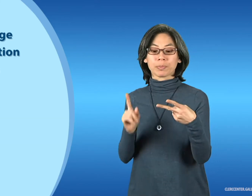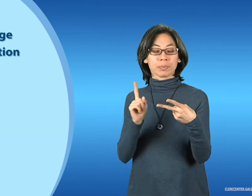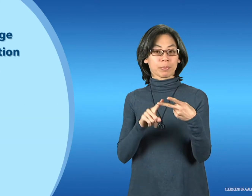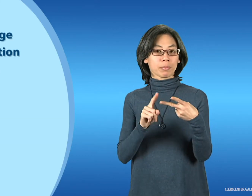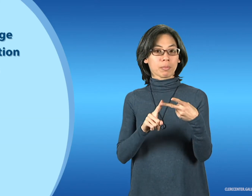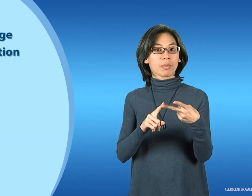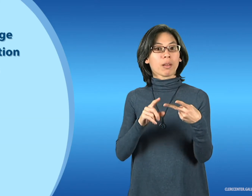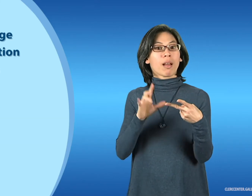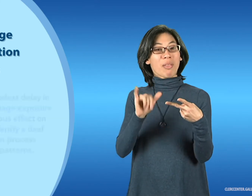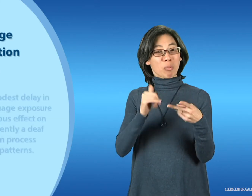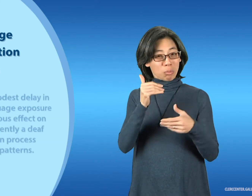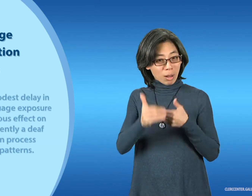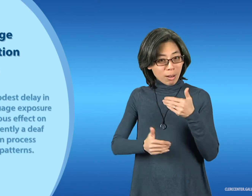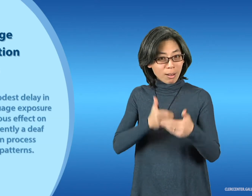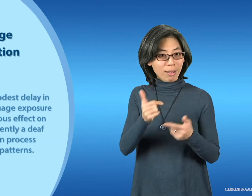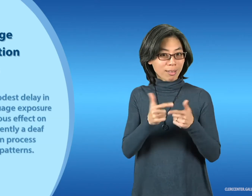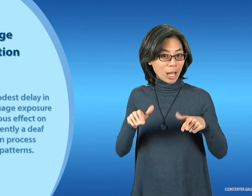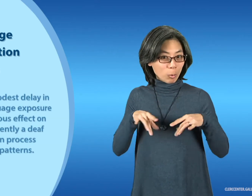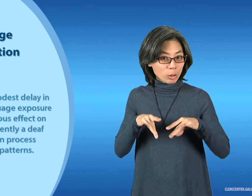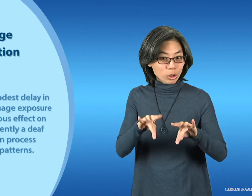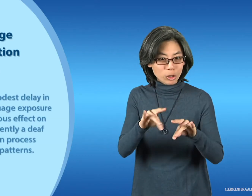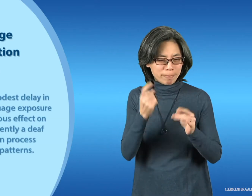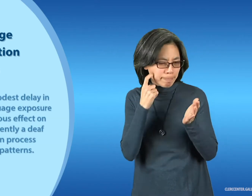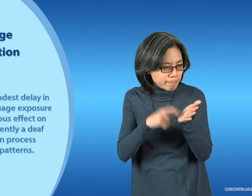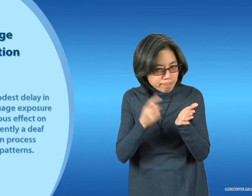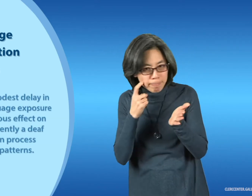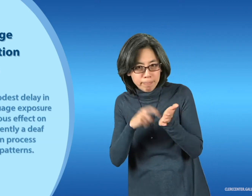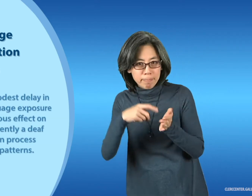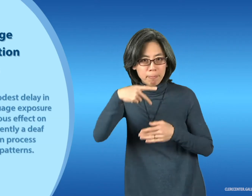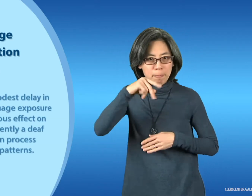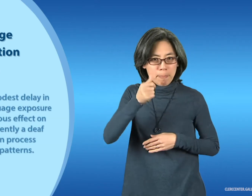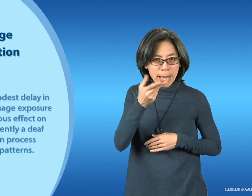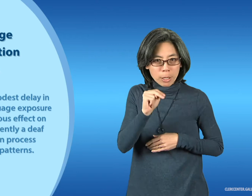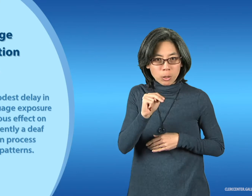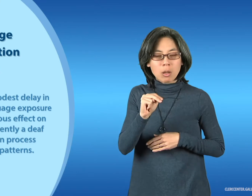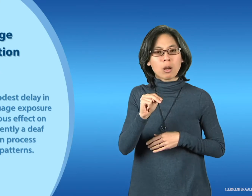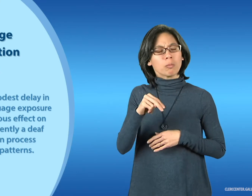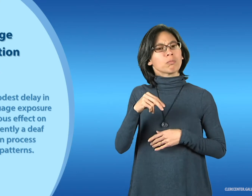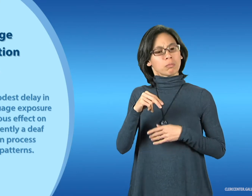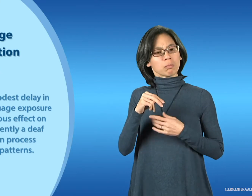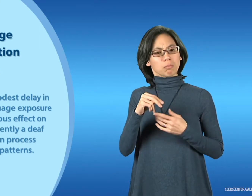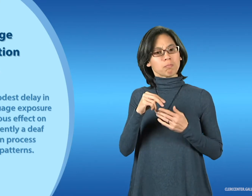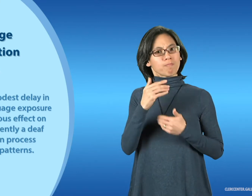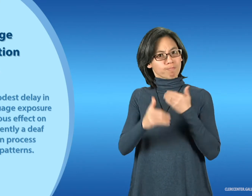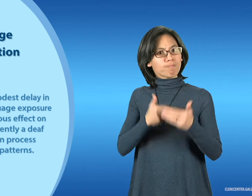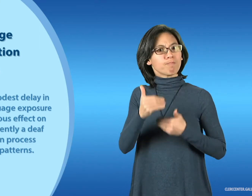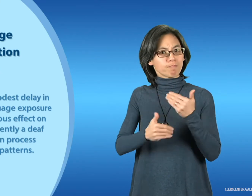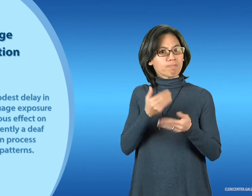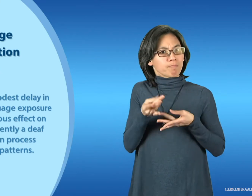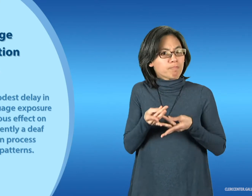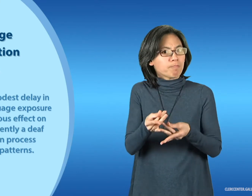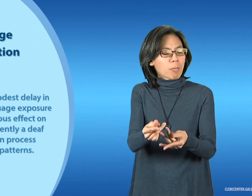Second, we're going to talk about that process of pattern finding for language acquisition,